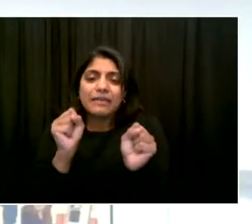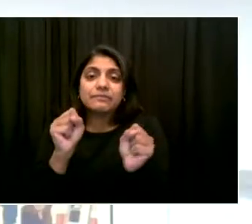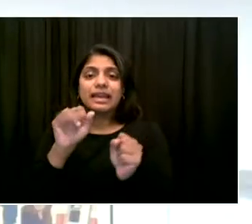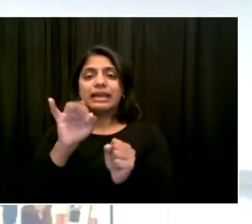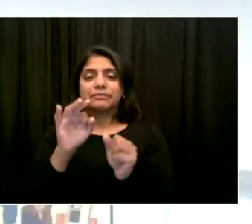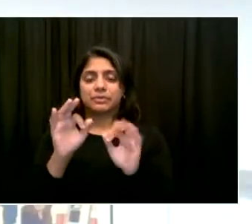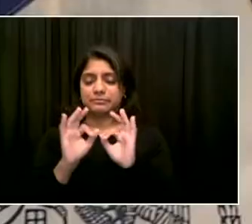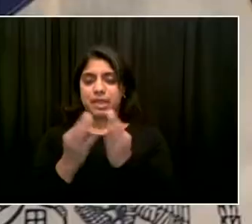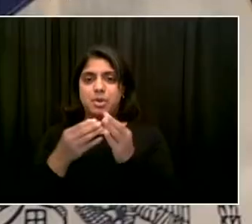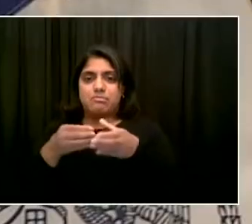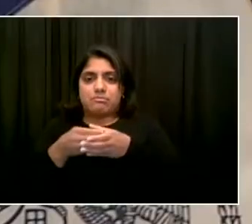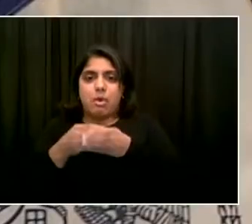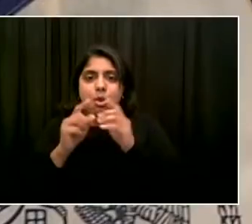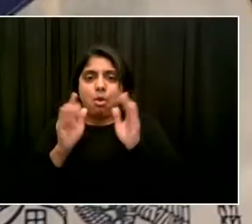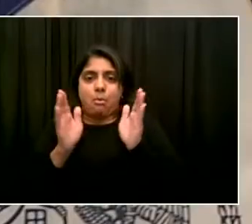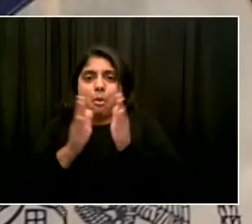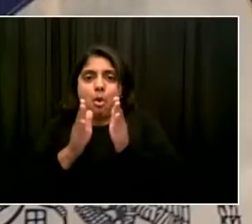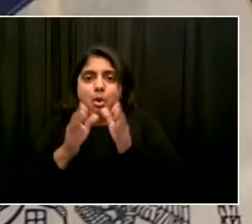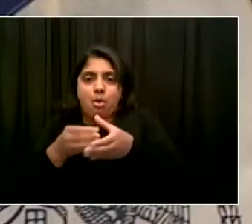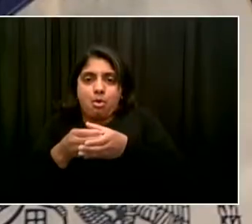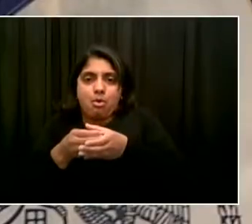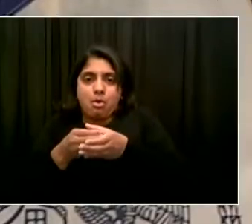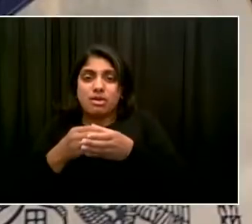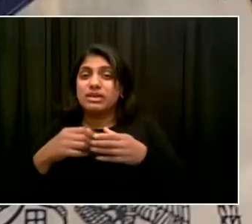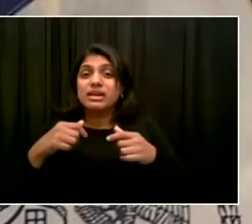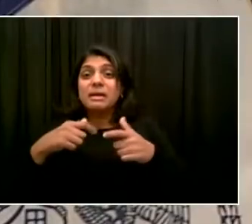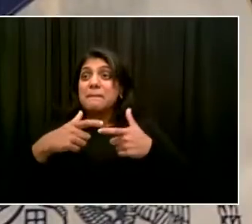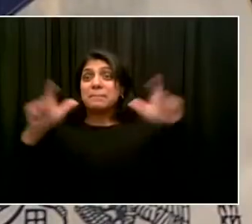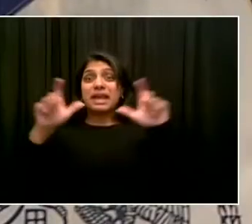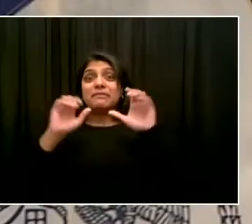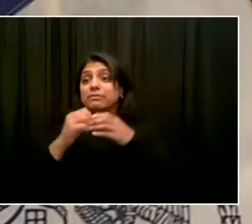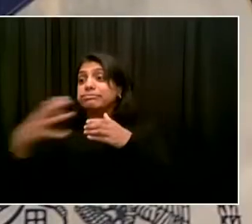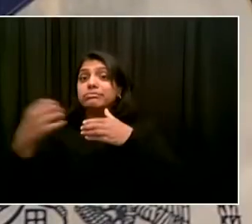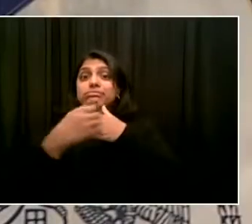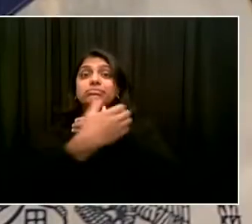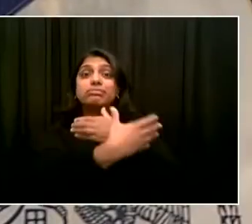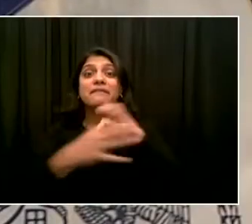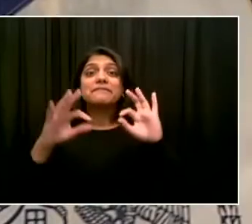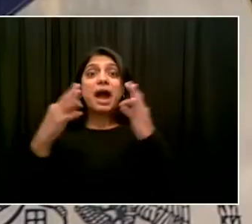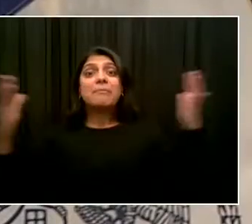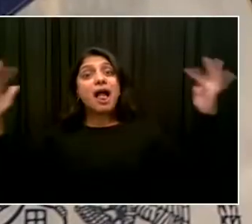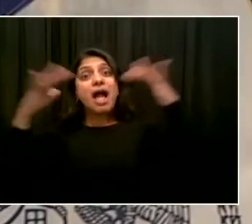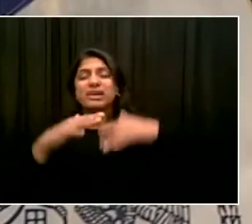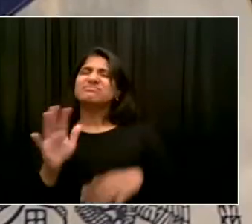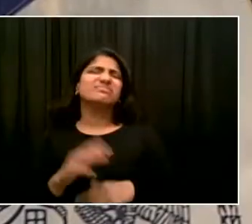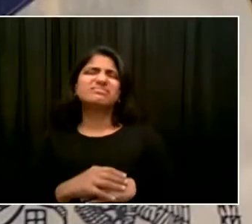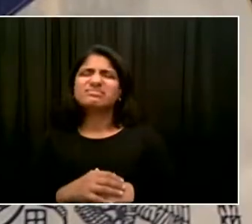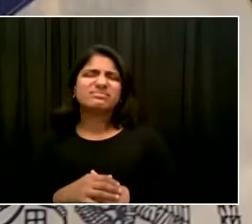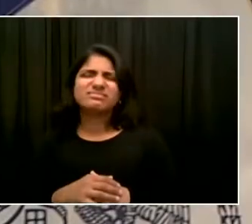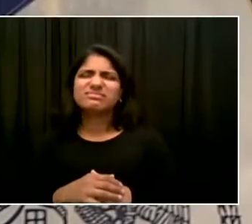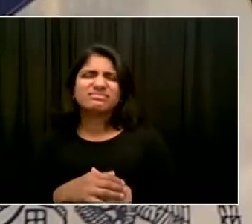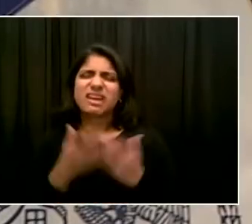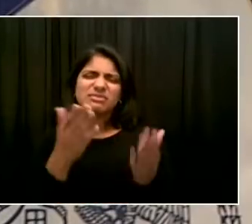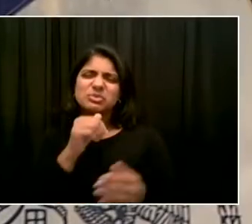INSTEAD, KEEP IT TO SMALL GATHERINGS WITH FAMILY AND FRIENDS.